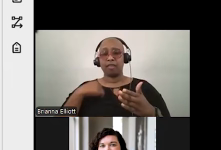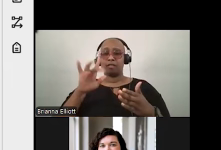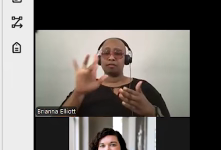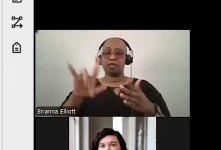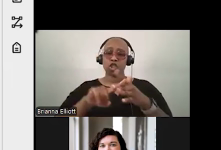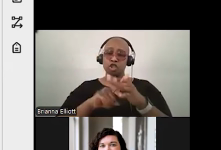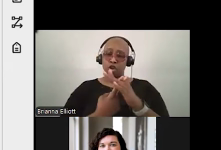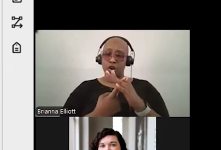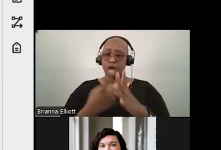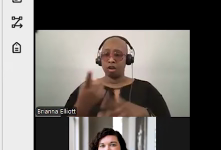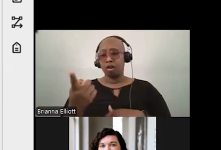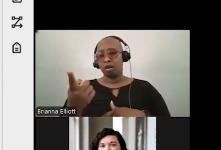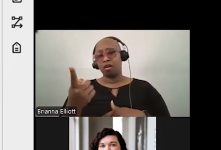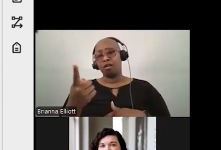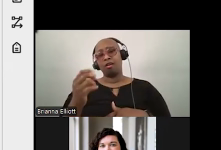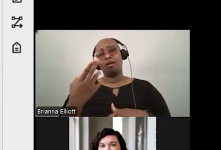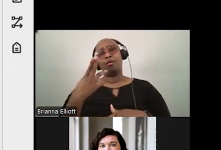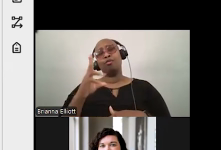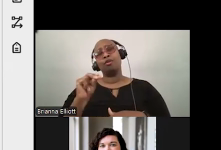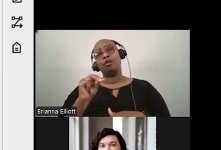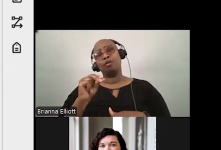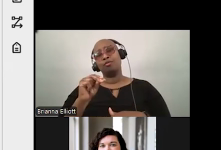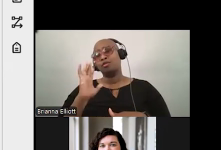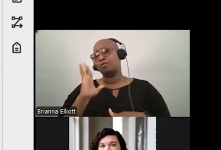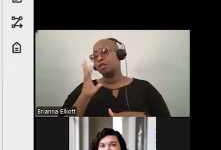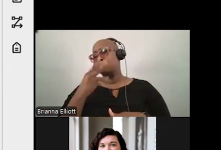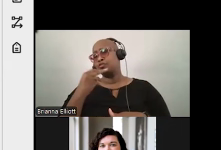we have so many issues with our beautiful story, Everyday Use, which if you haven't read, read